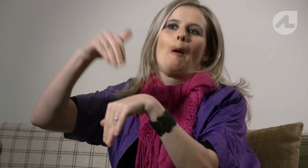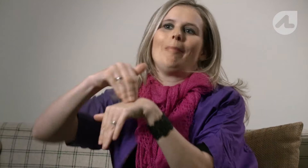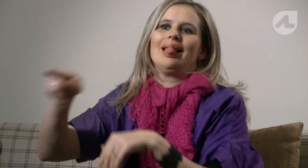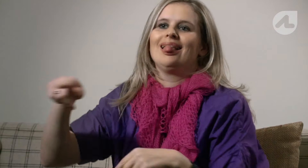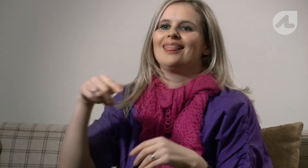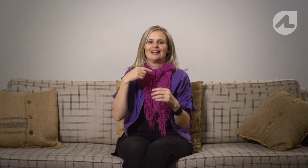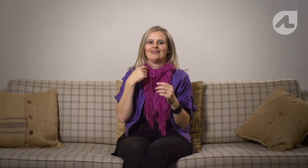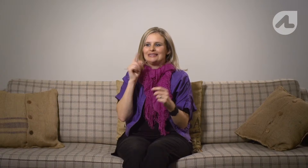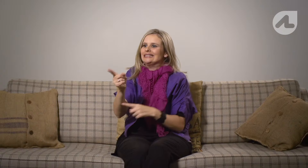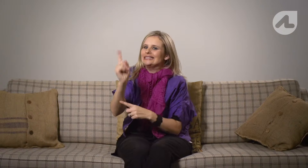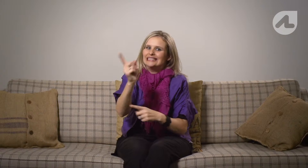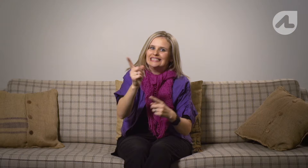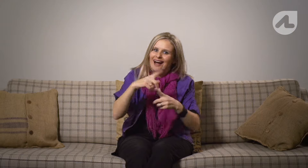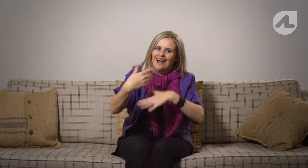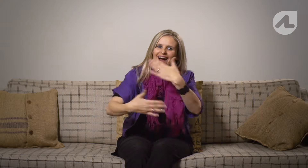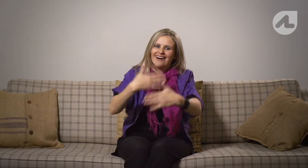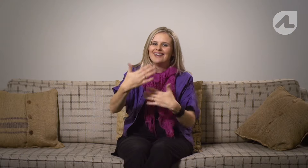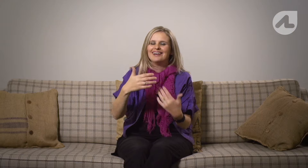I don't know, we always seem to be on the verge of telling them off.